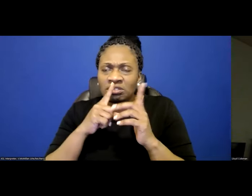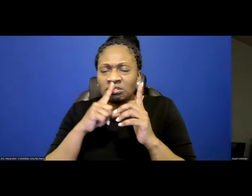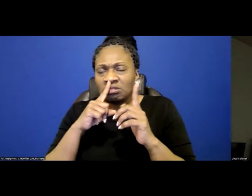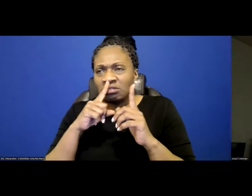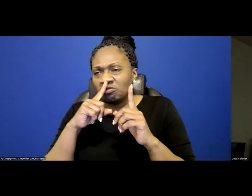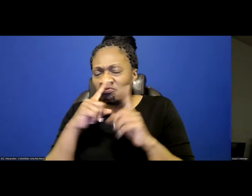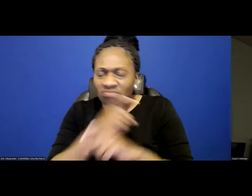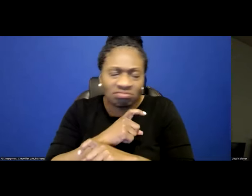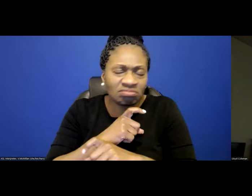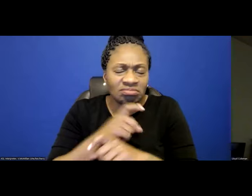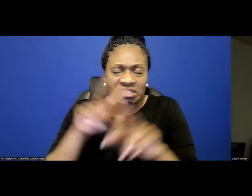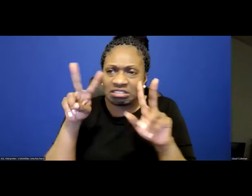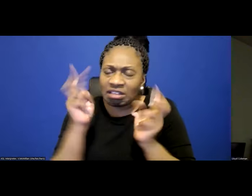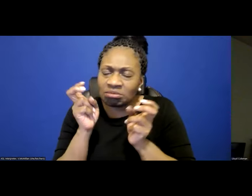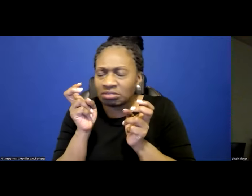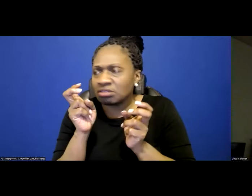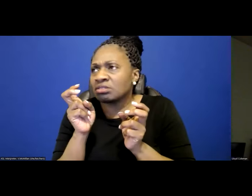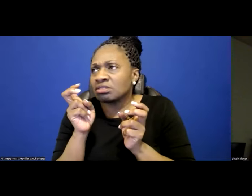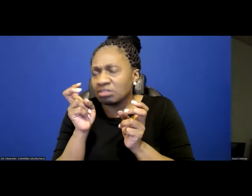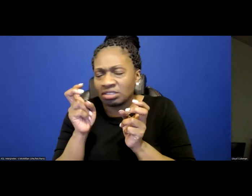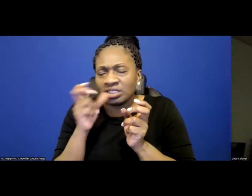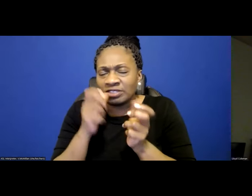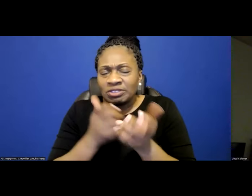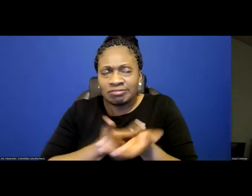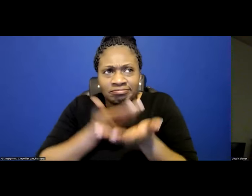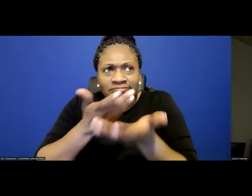that I think has been brought out in this discussion already on this topic.